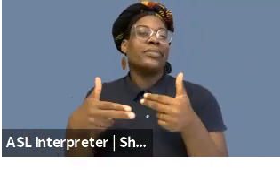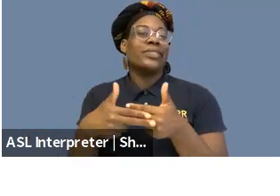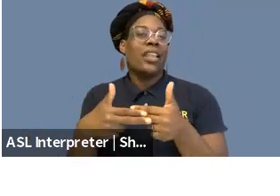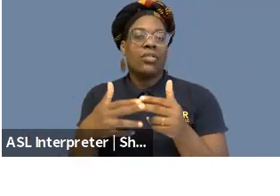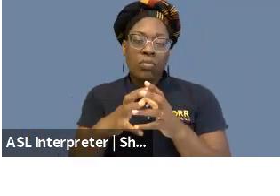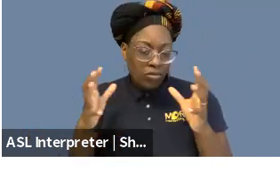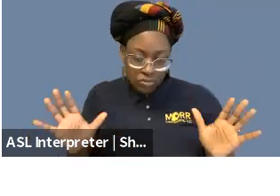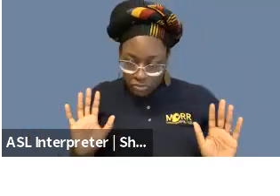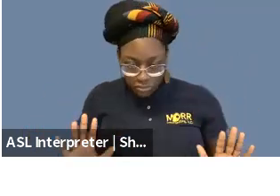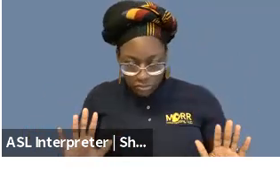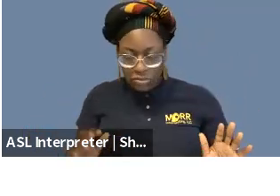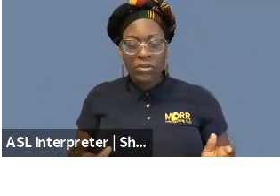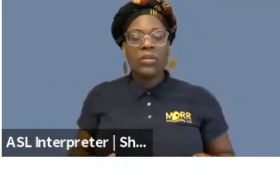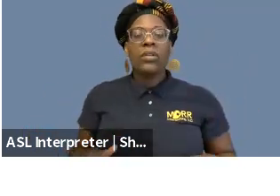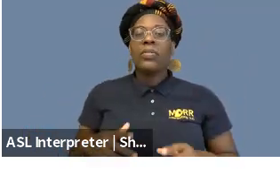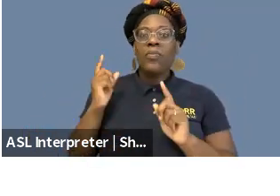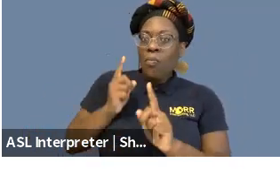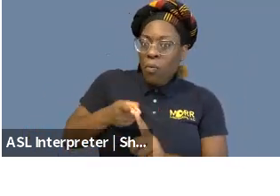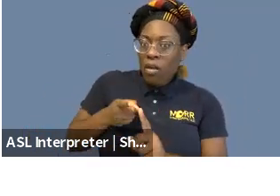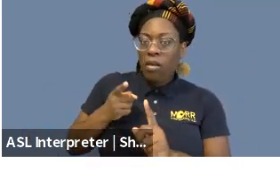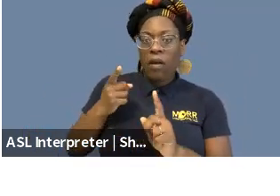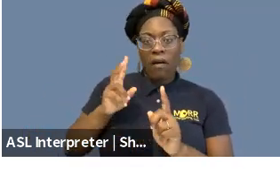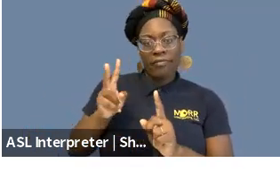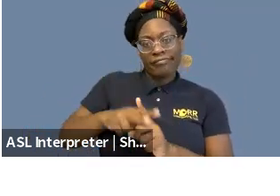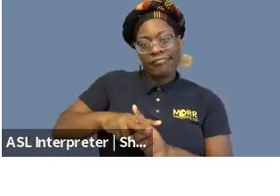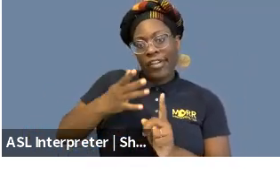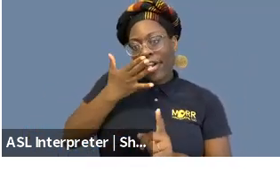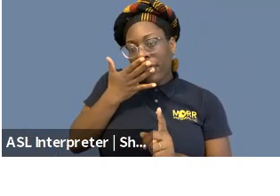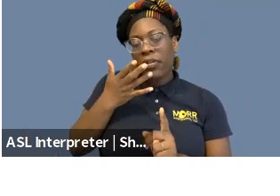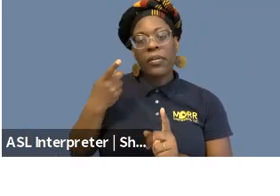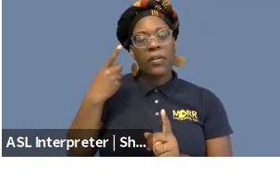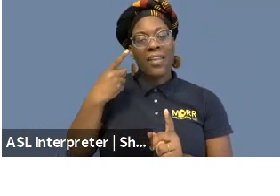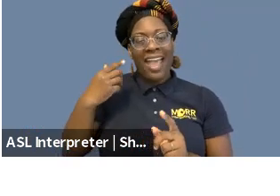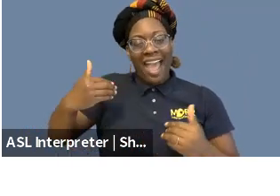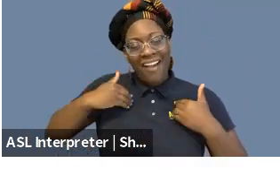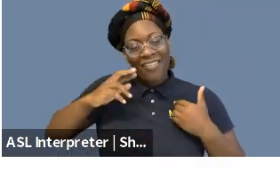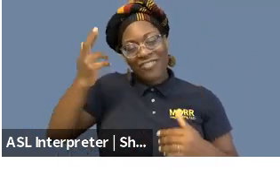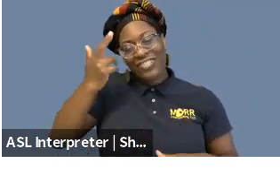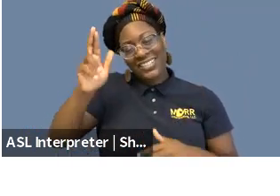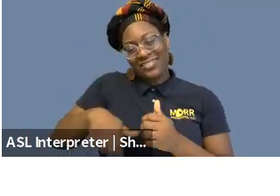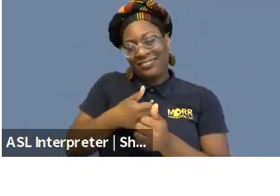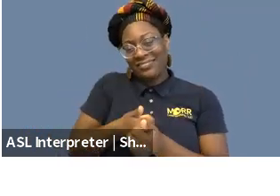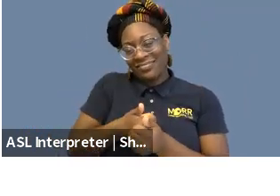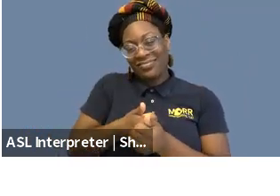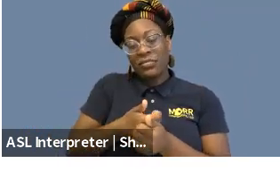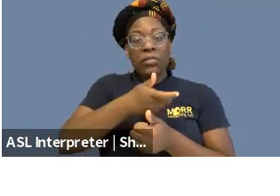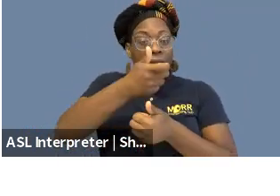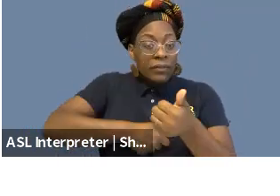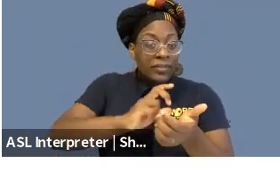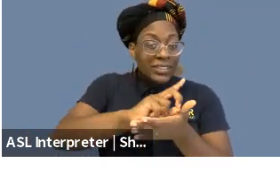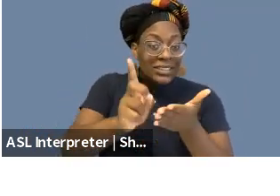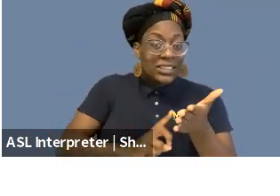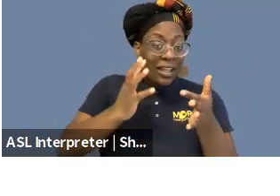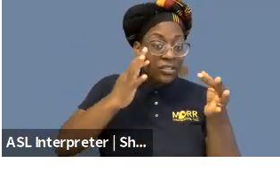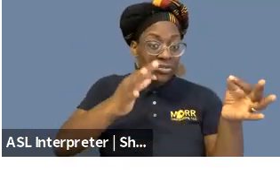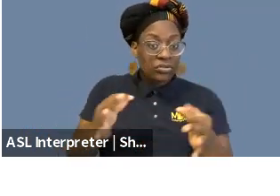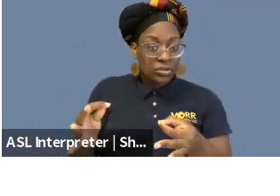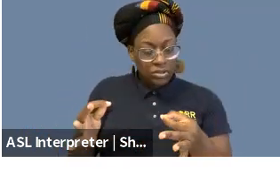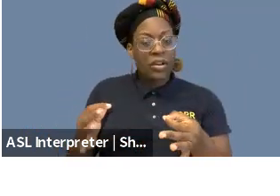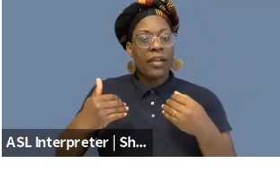audience follow the presenter's slides everything design choice should have a purpose in mind.